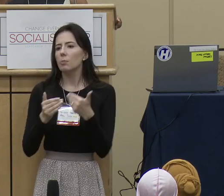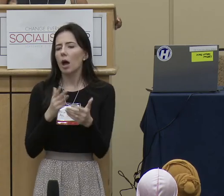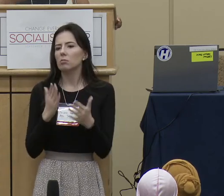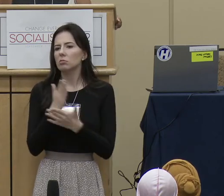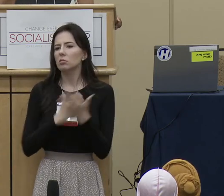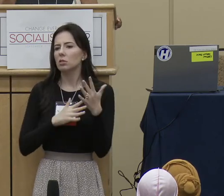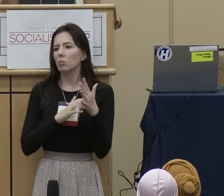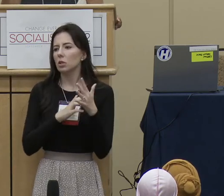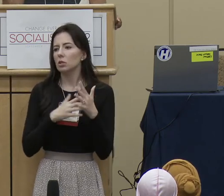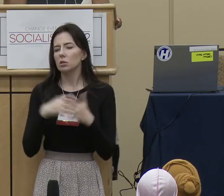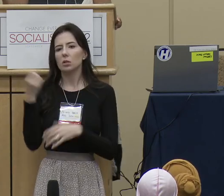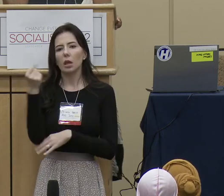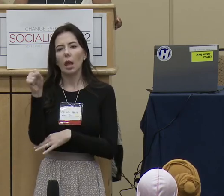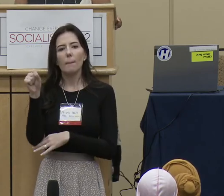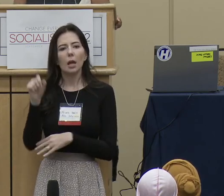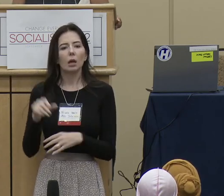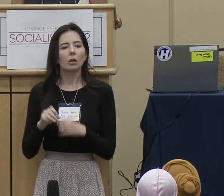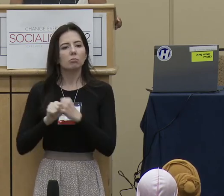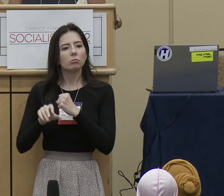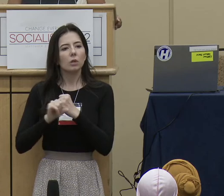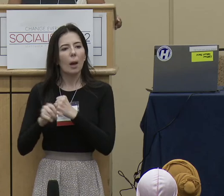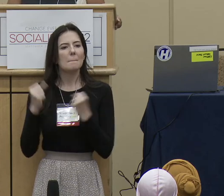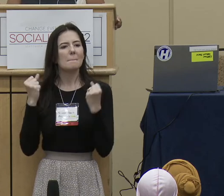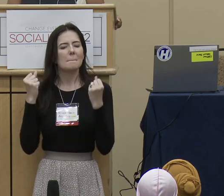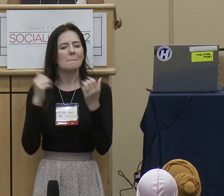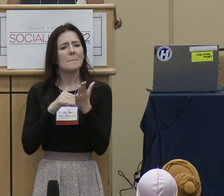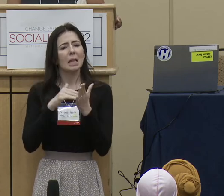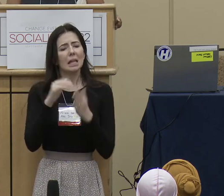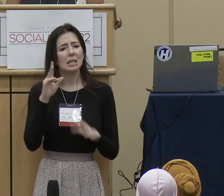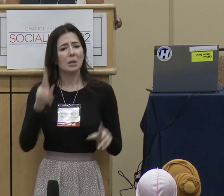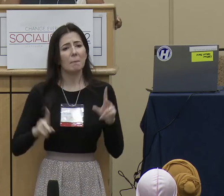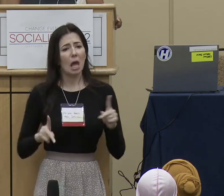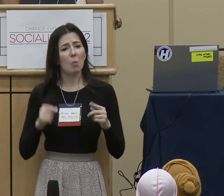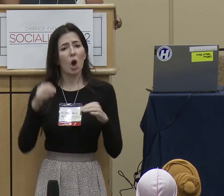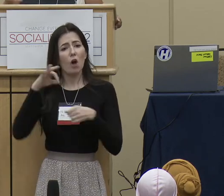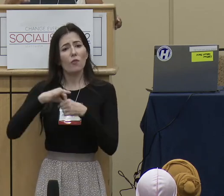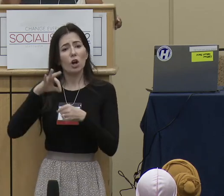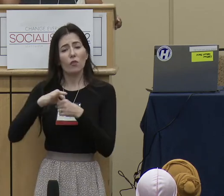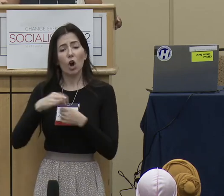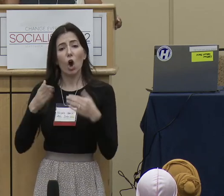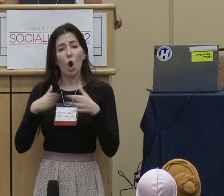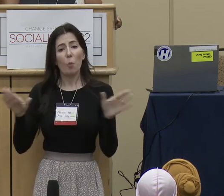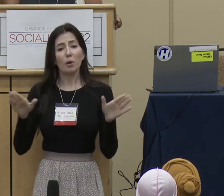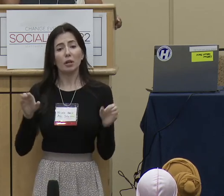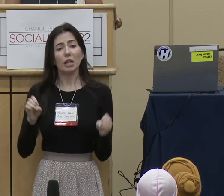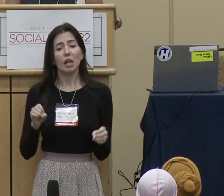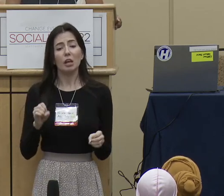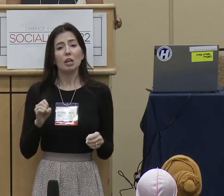millions of people, despite, you know , some weaknesses in the campaign, but millions of people voted for openly